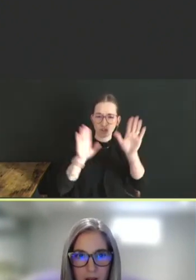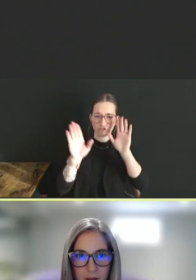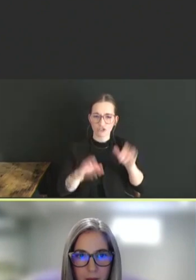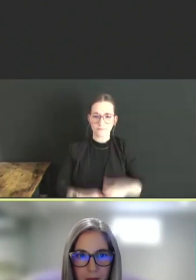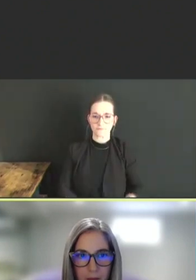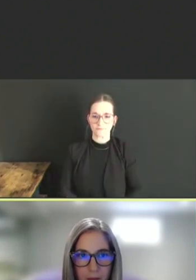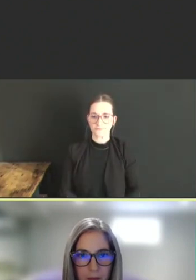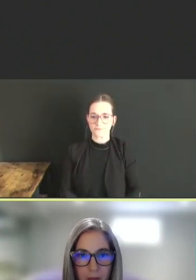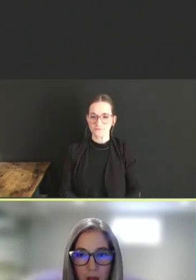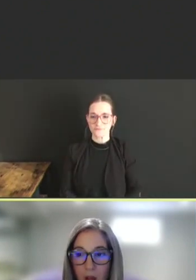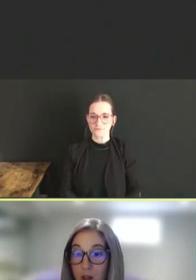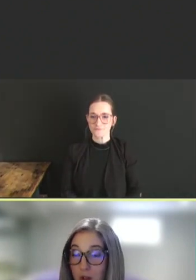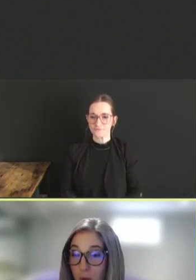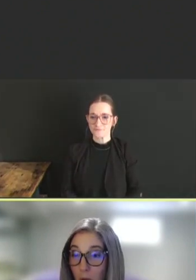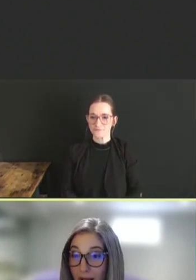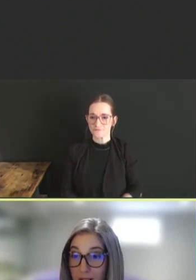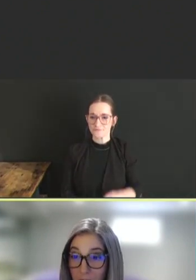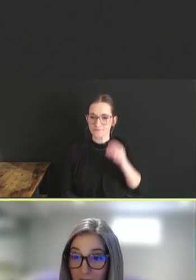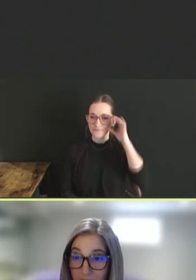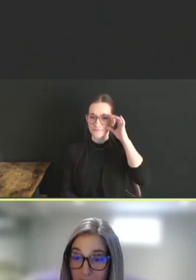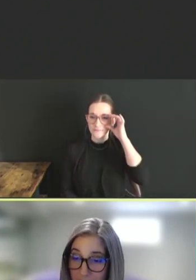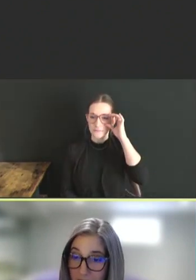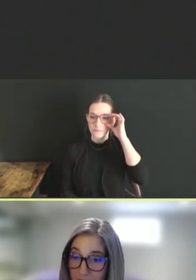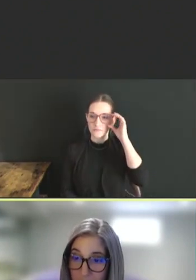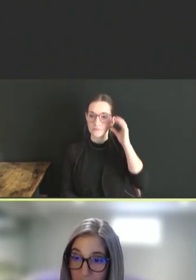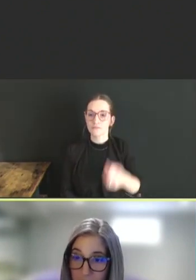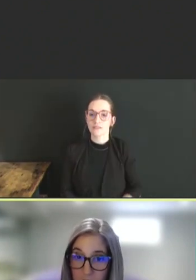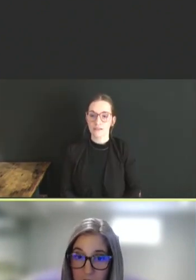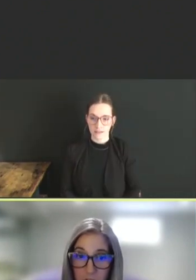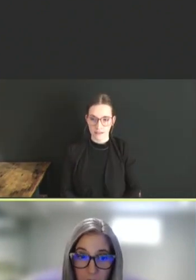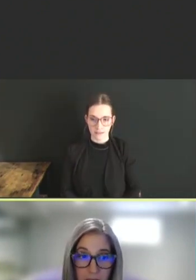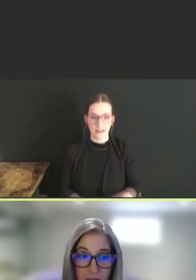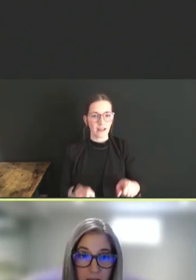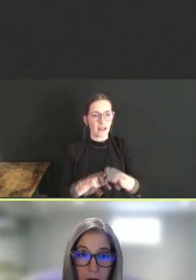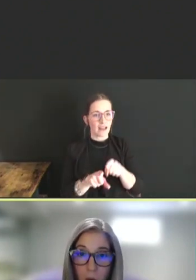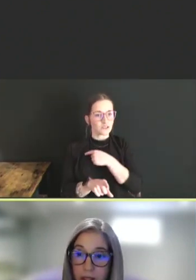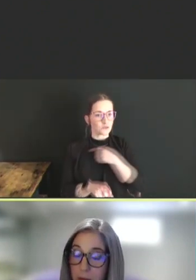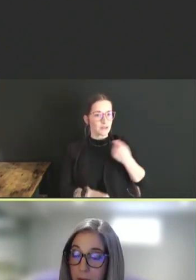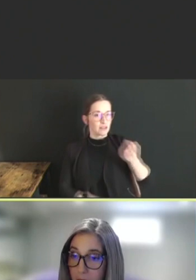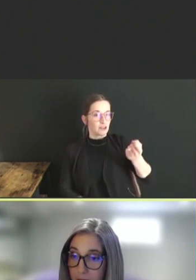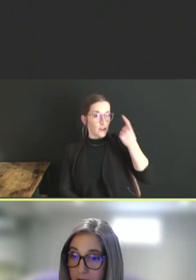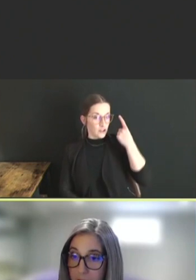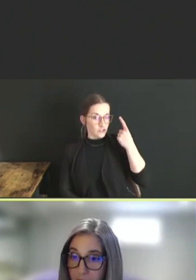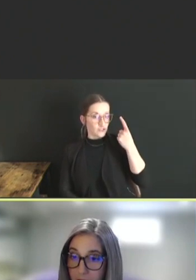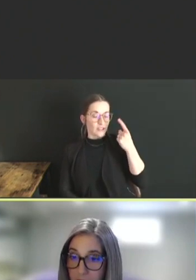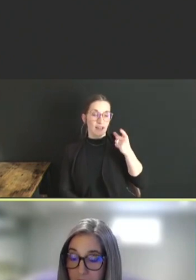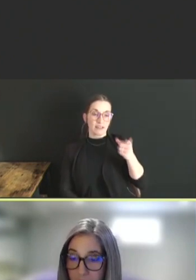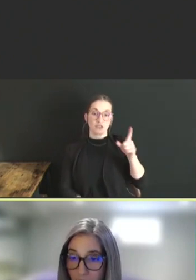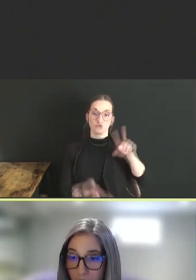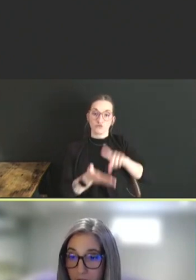So, as we understand, and research has shown us that once both of these provisions are